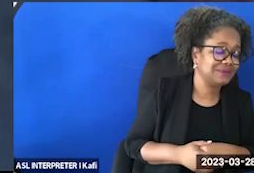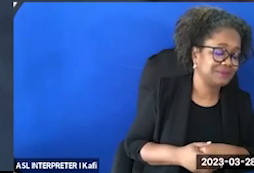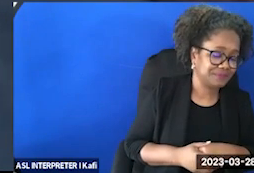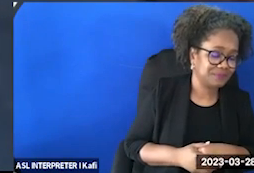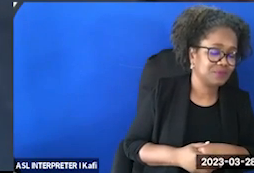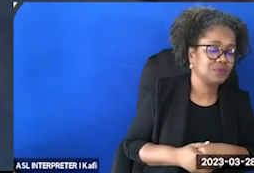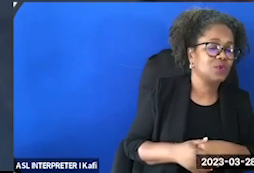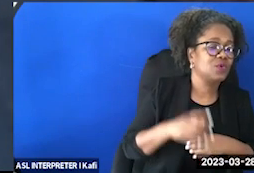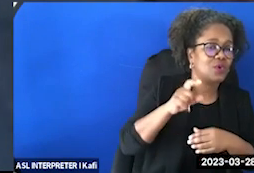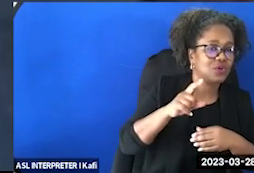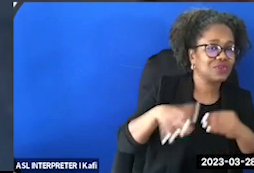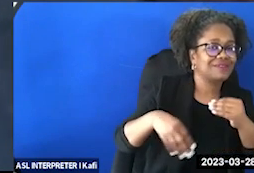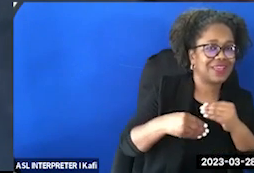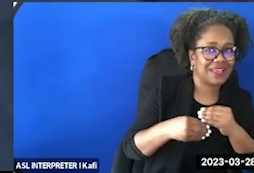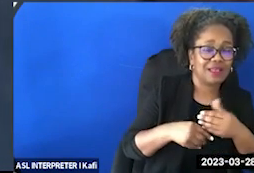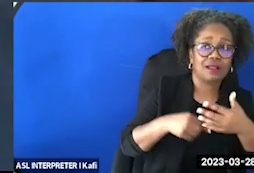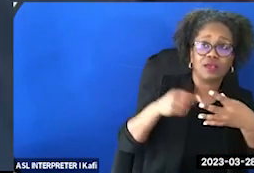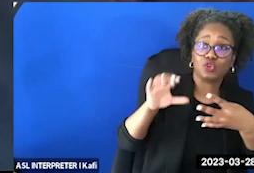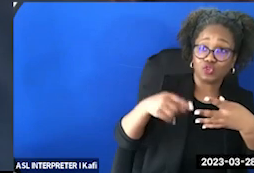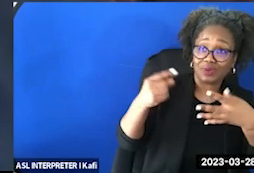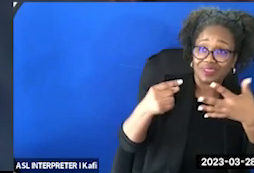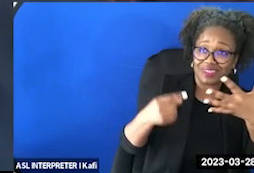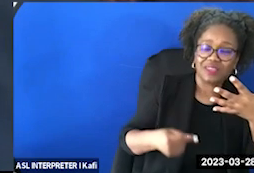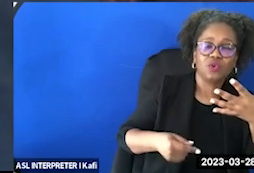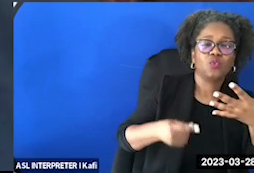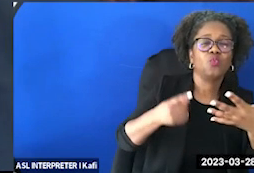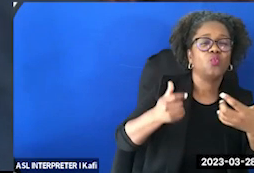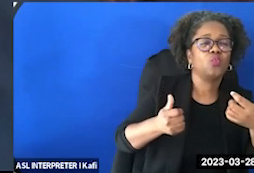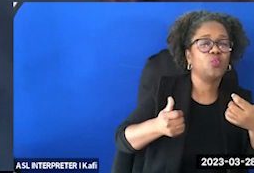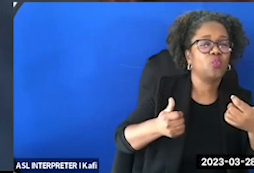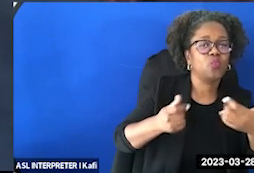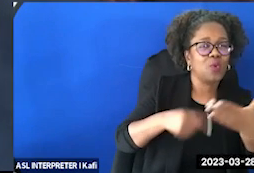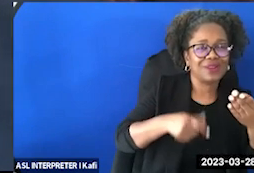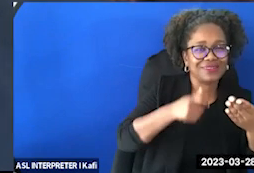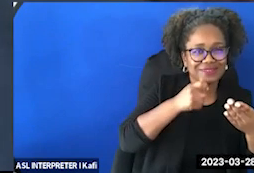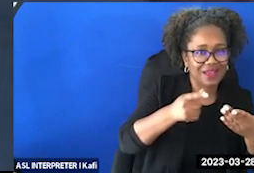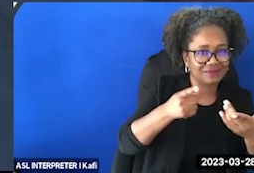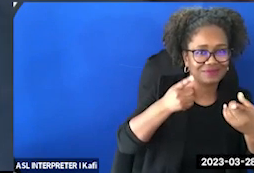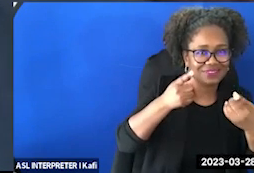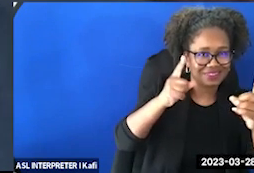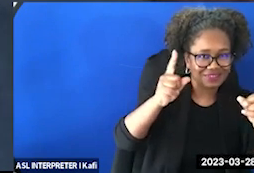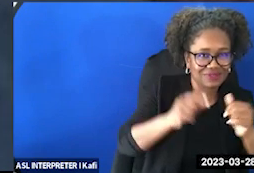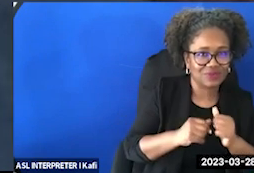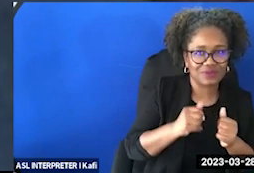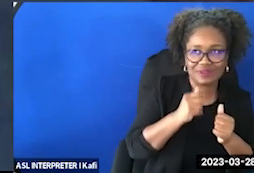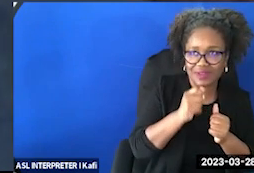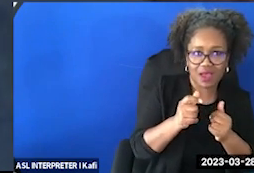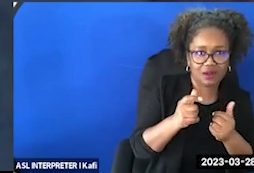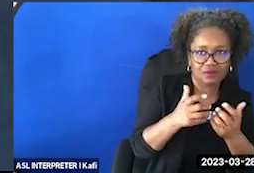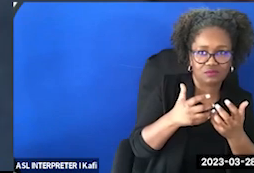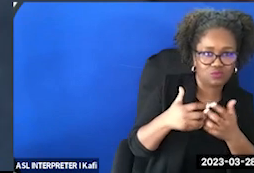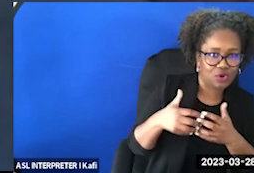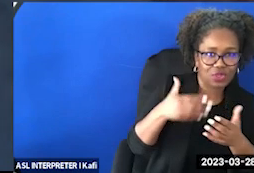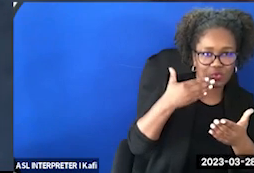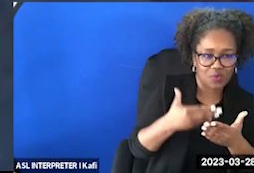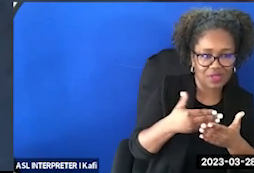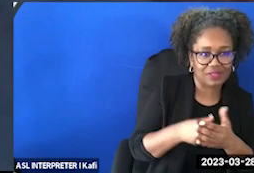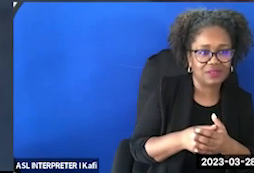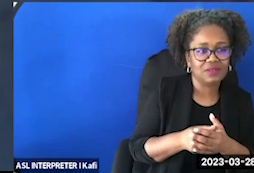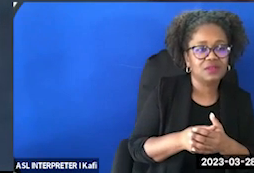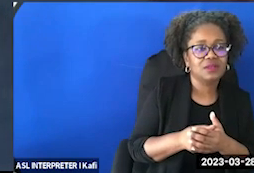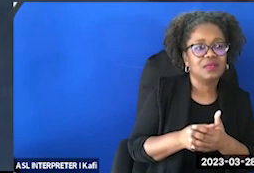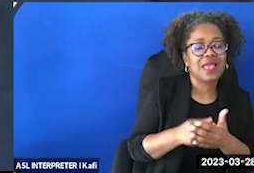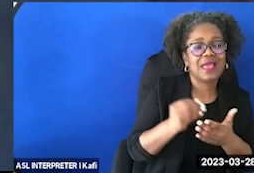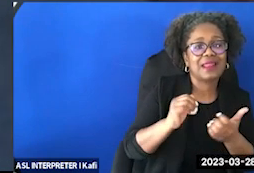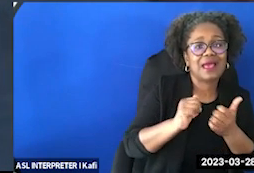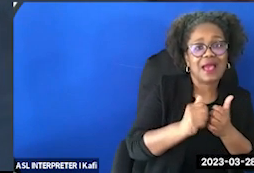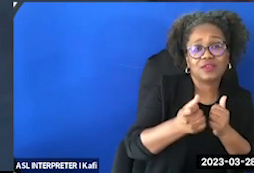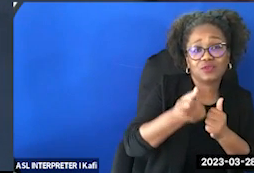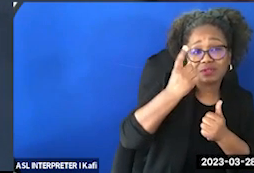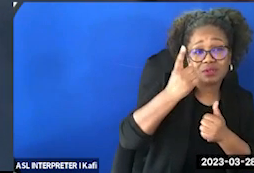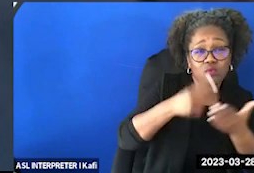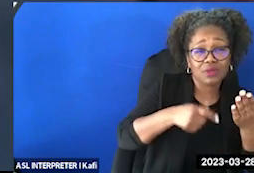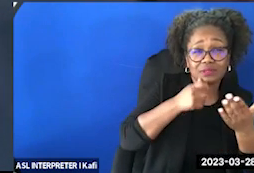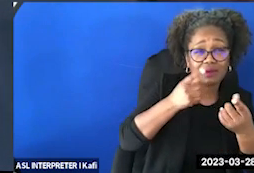Debbie Stine, Science & Technology Policy Academy: and the only way you could figure that out, and that's why I have that. And this is that's take all. The thing at the beginning is to see what the stakeholders say Now, in this case I can flip Michigan, and so forth. You.